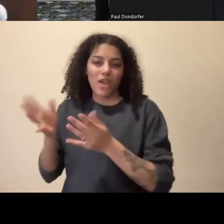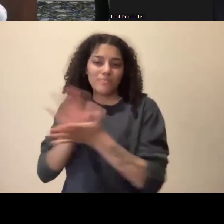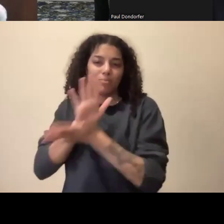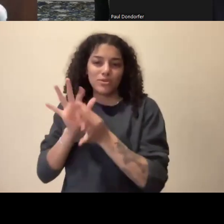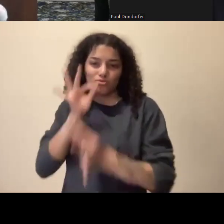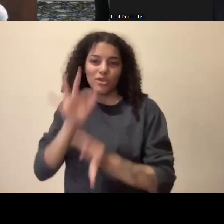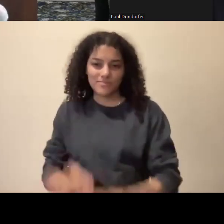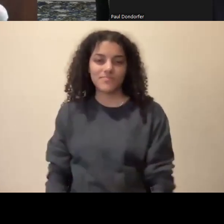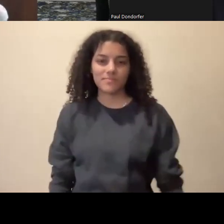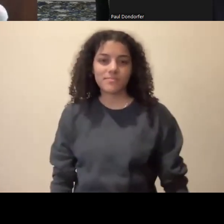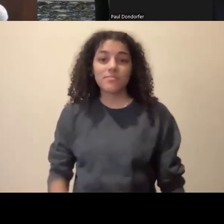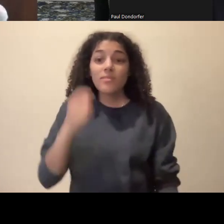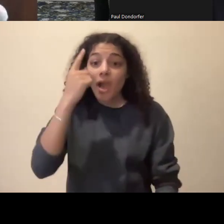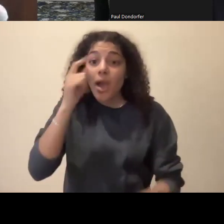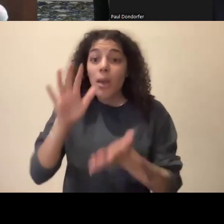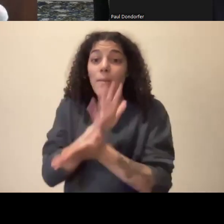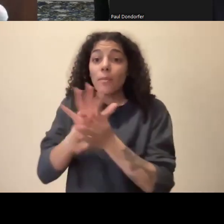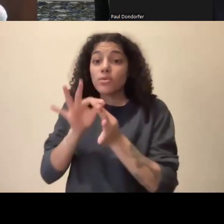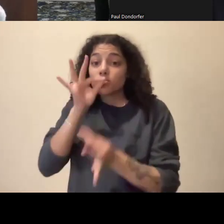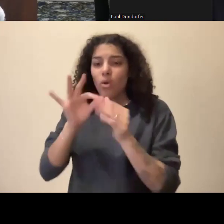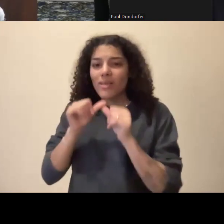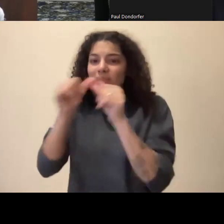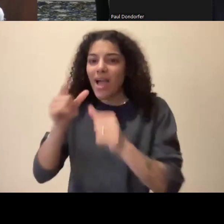and they last for over 24 hours So all you skeptics out there that hate